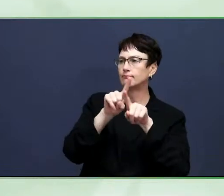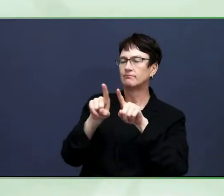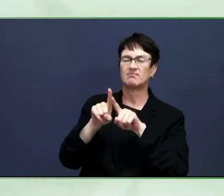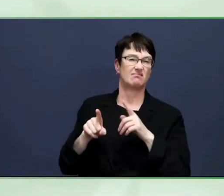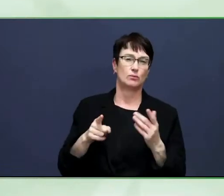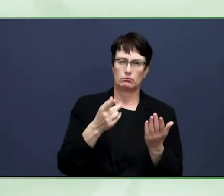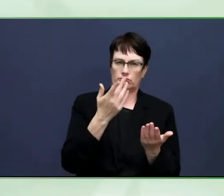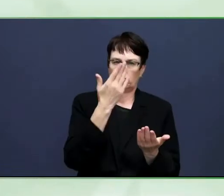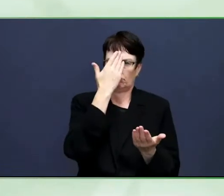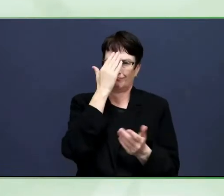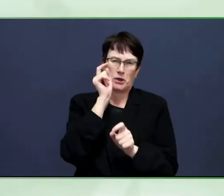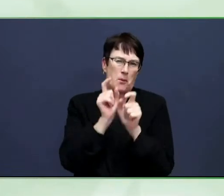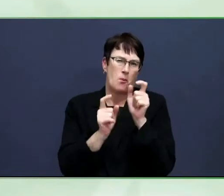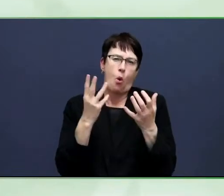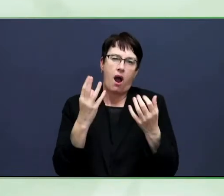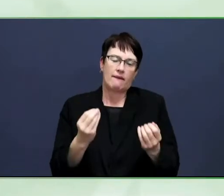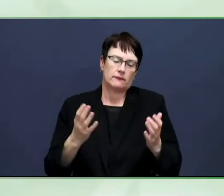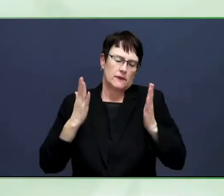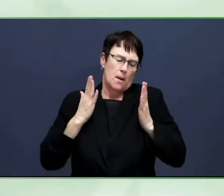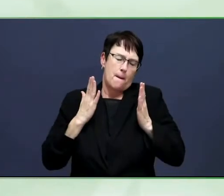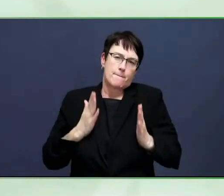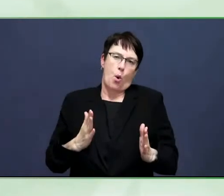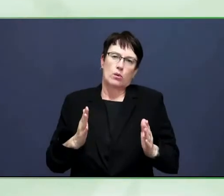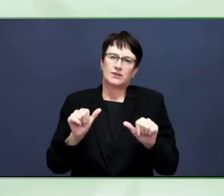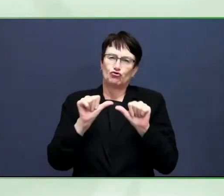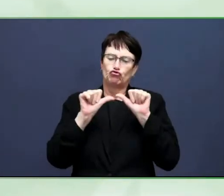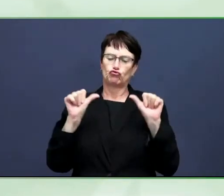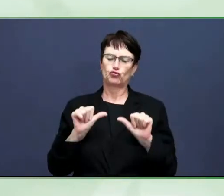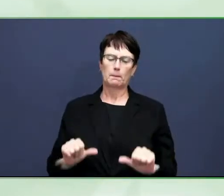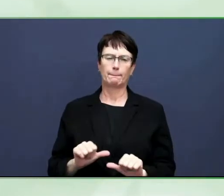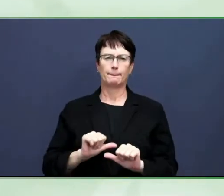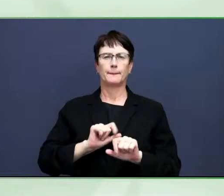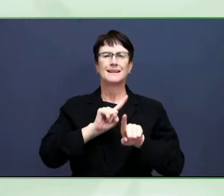You are in a sitting position, standing position and everything.